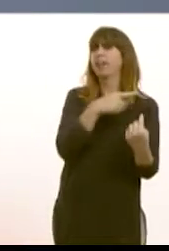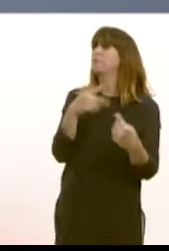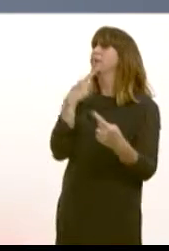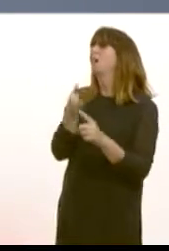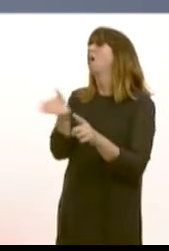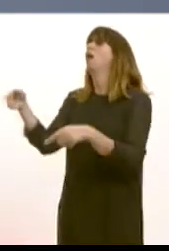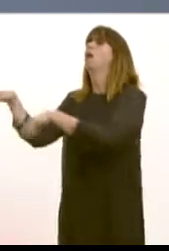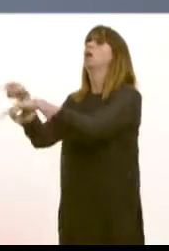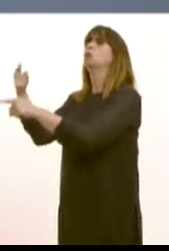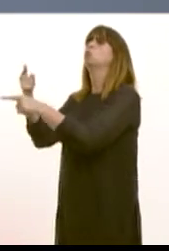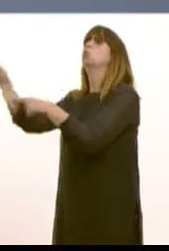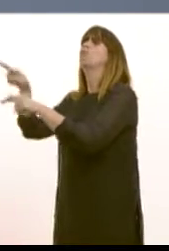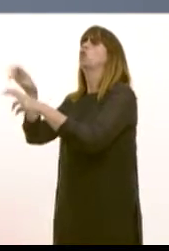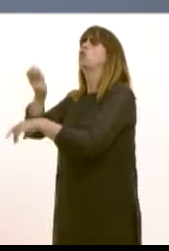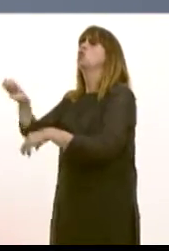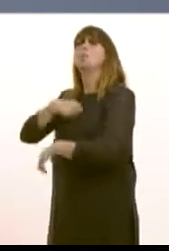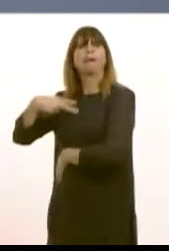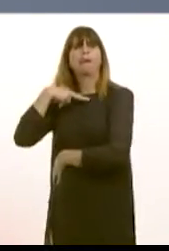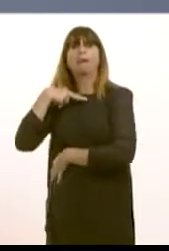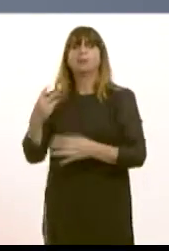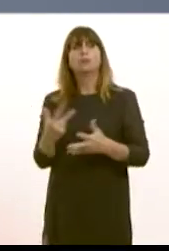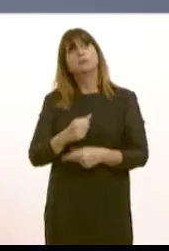But there are three very legitimate questions that I hope your Government and yourself as